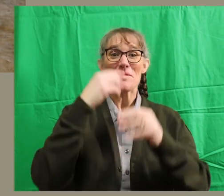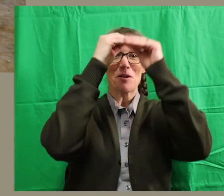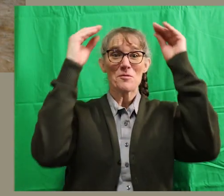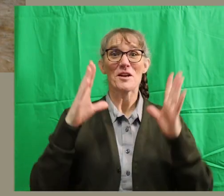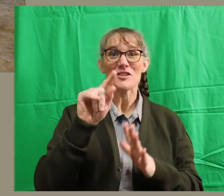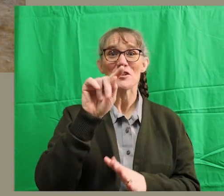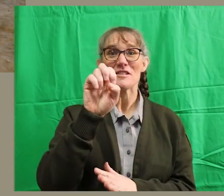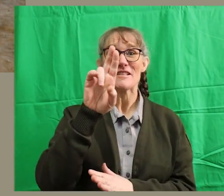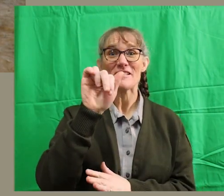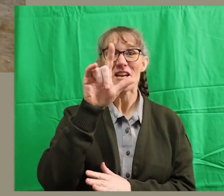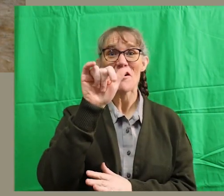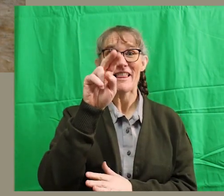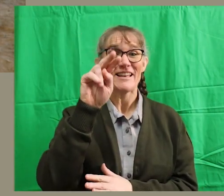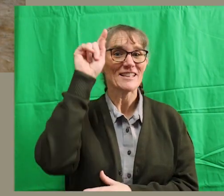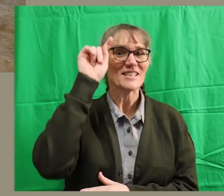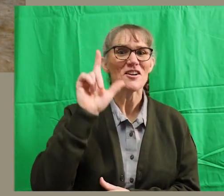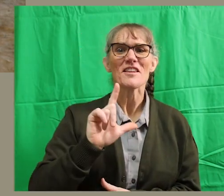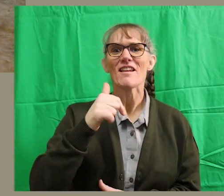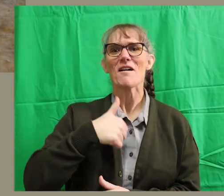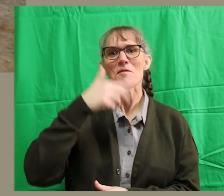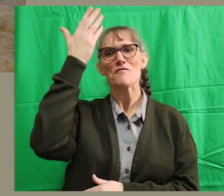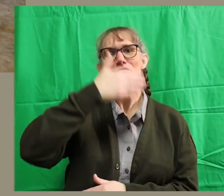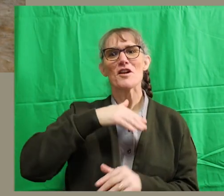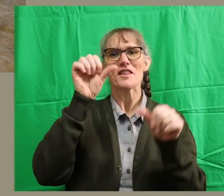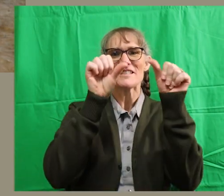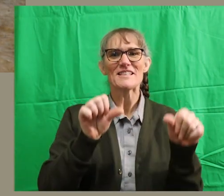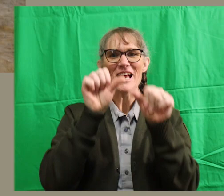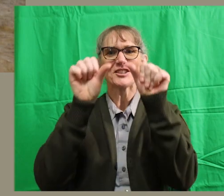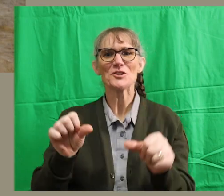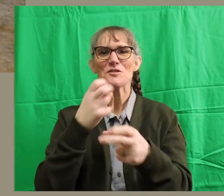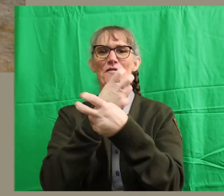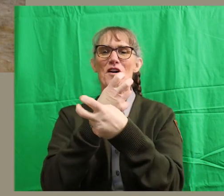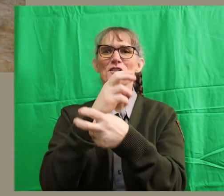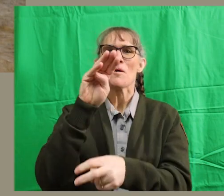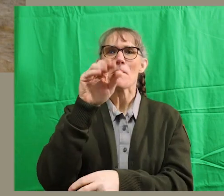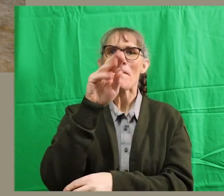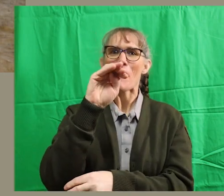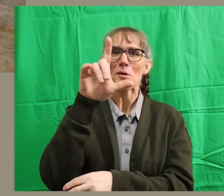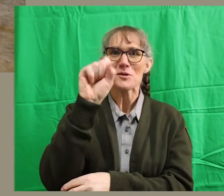Tera Lynn and I'm standing in front of the mammal fossils in the diorama at the visitor center of